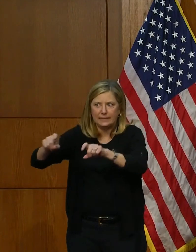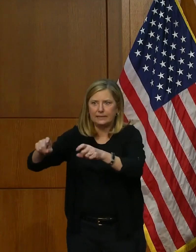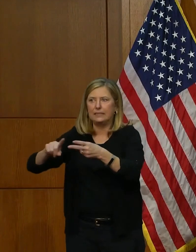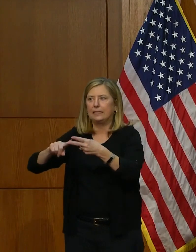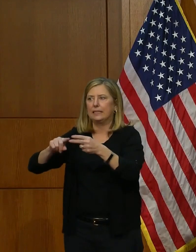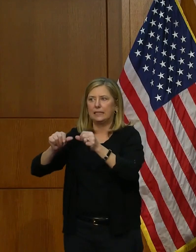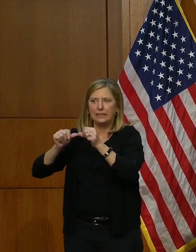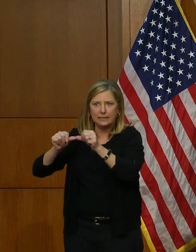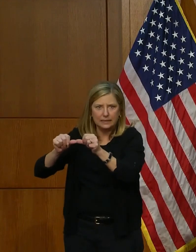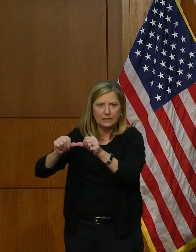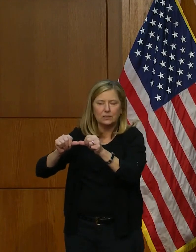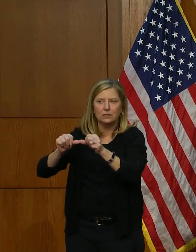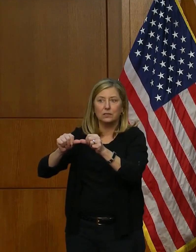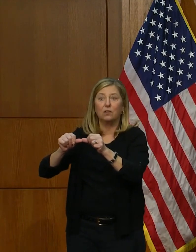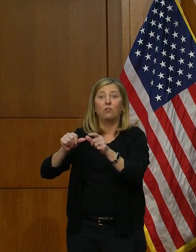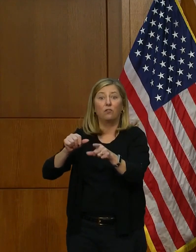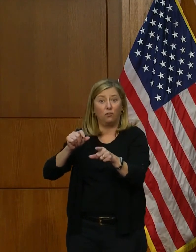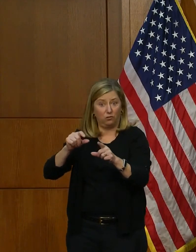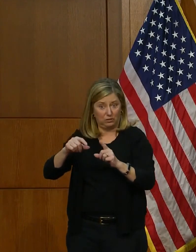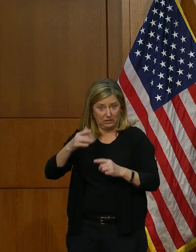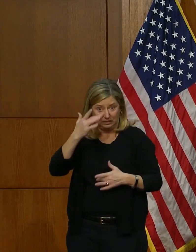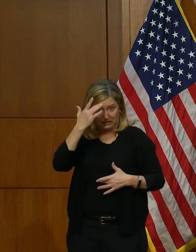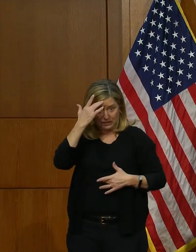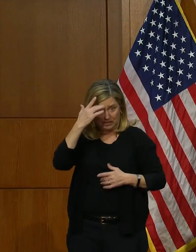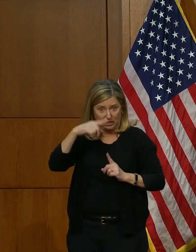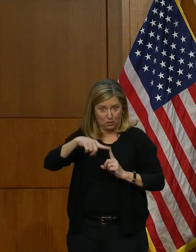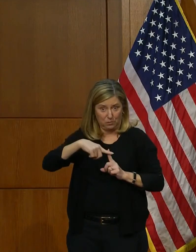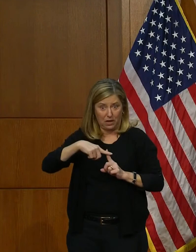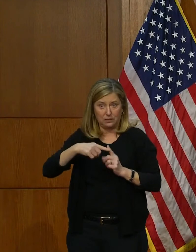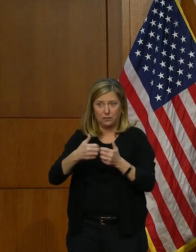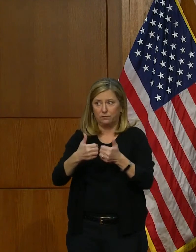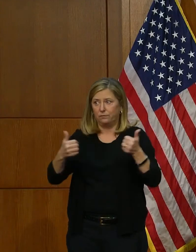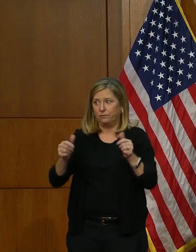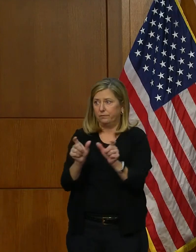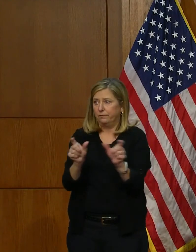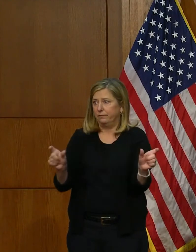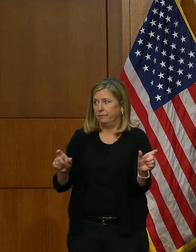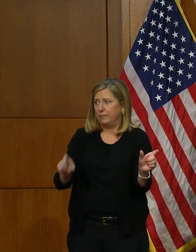ISSUES LIKE TESTING FREQUENTLY.